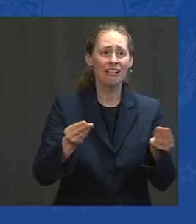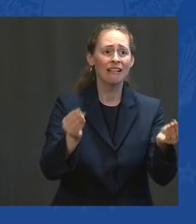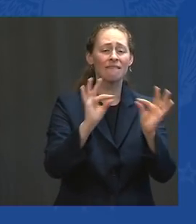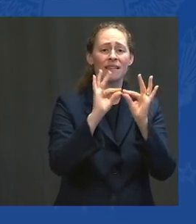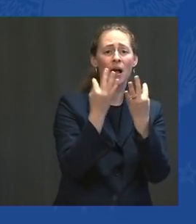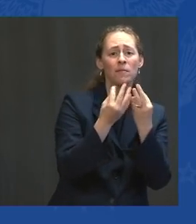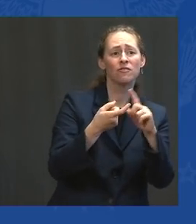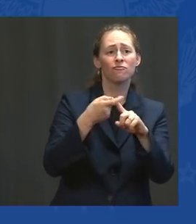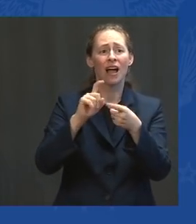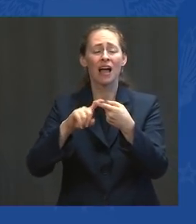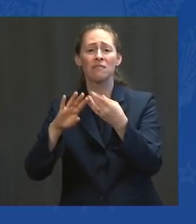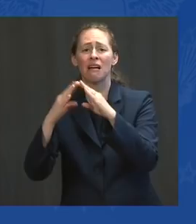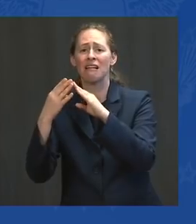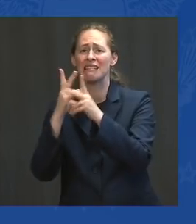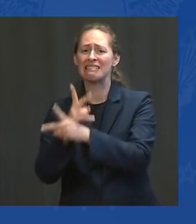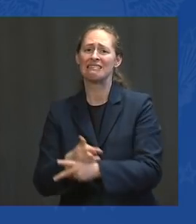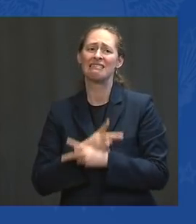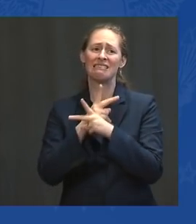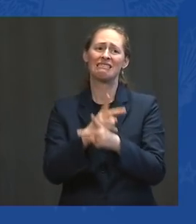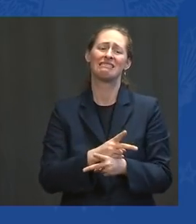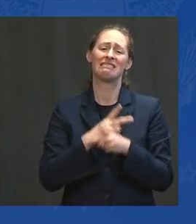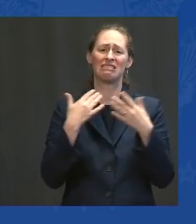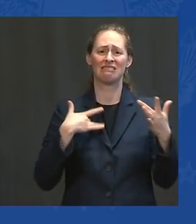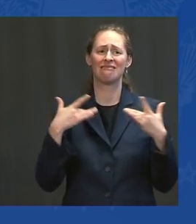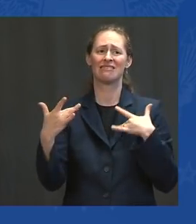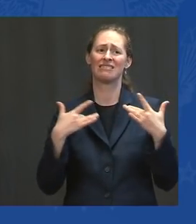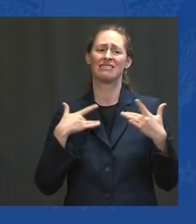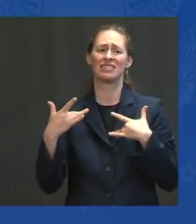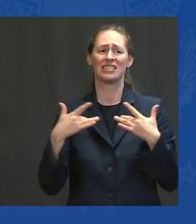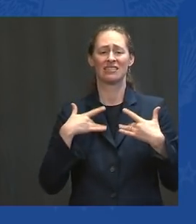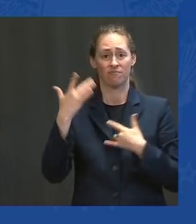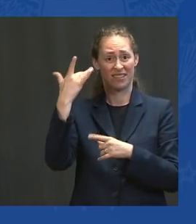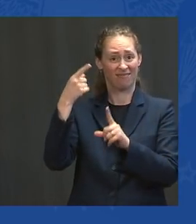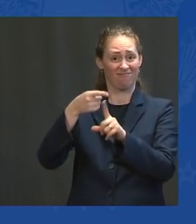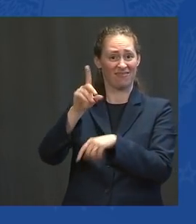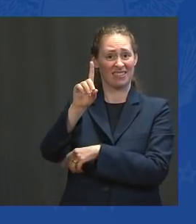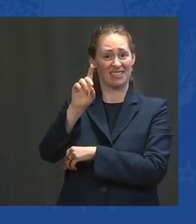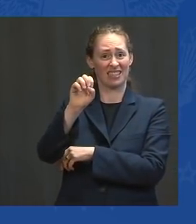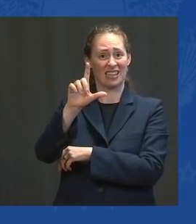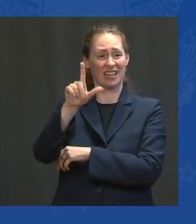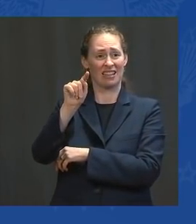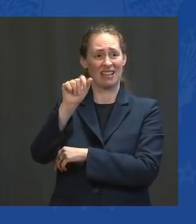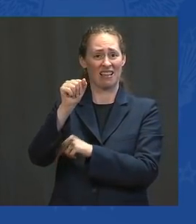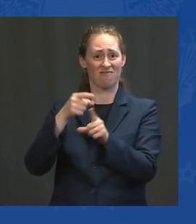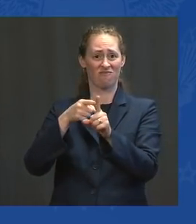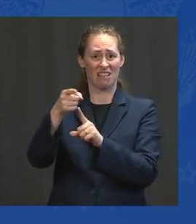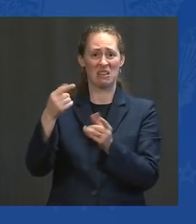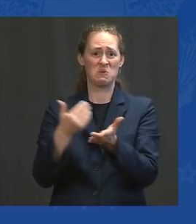This is an even bigger concern because of the Delta variant. In today's briefing, we discussed